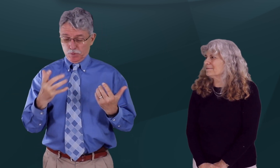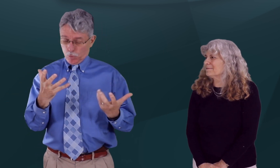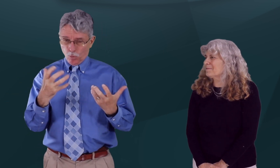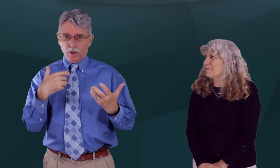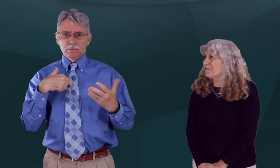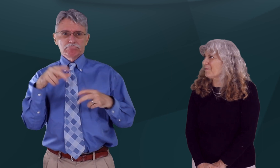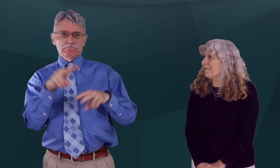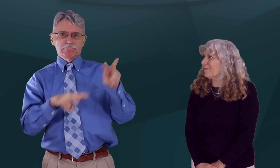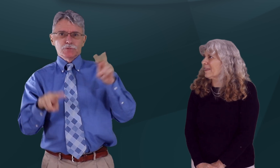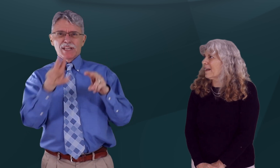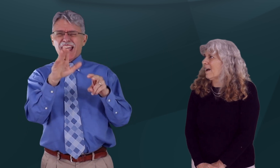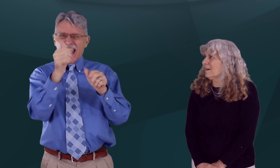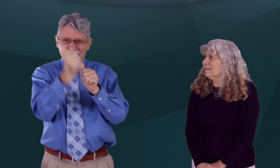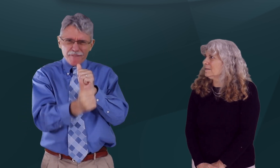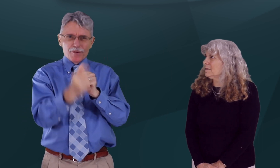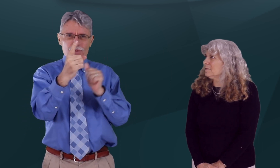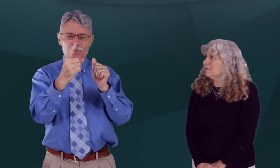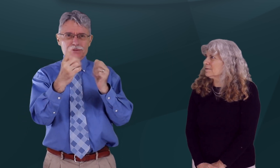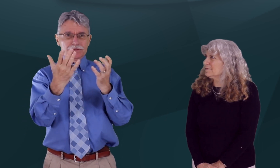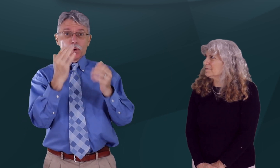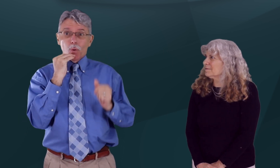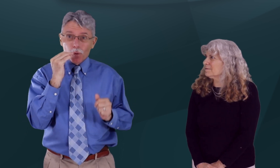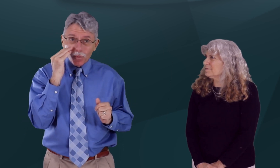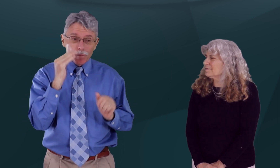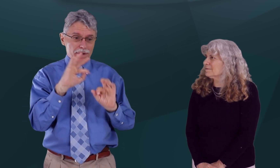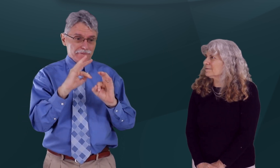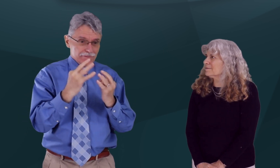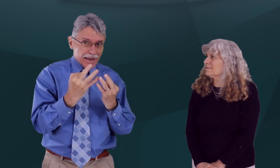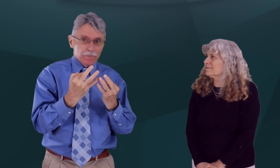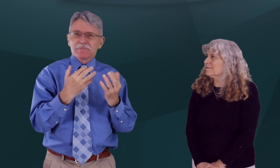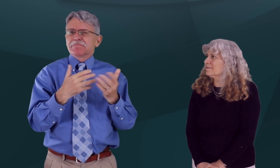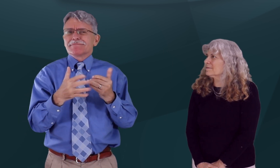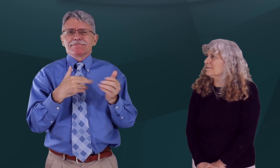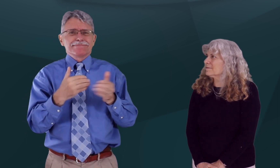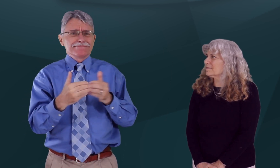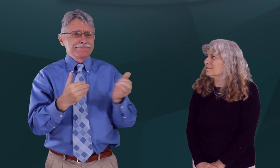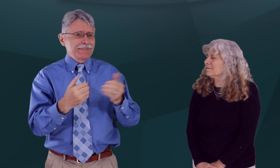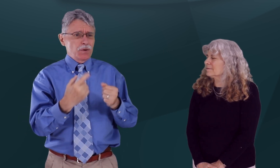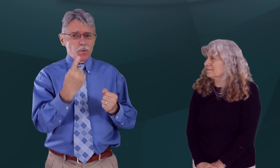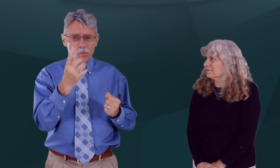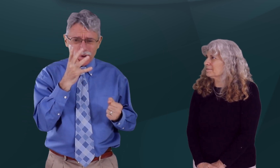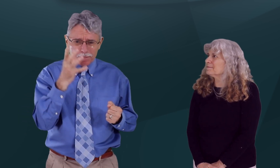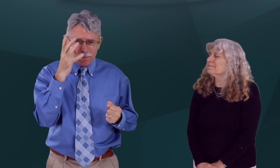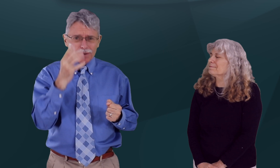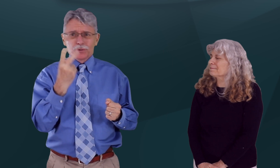And what we want to talk -- recognize -- talk about is that every family,